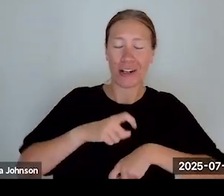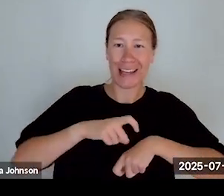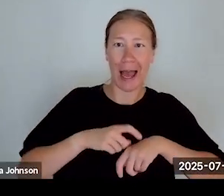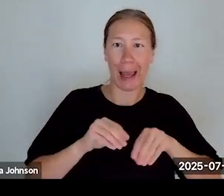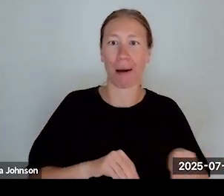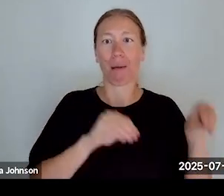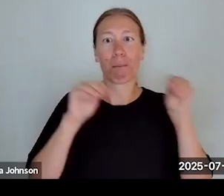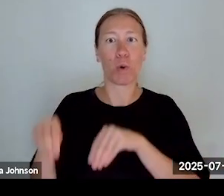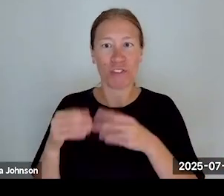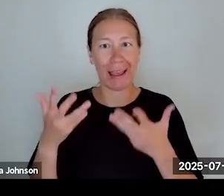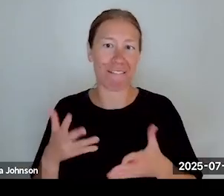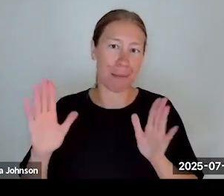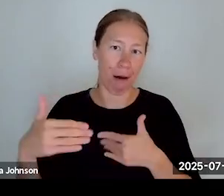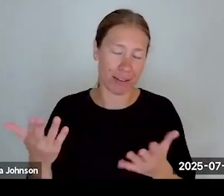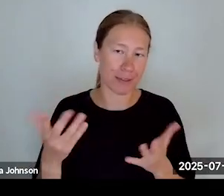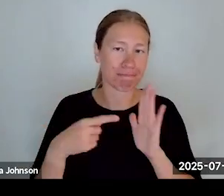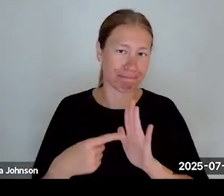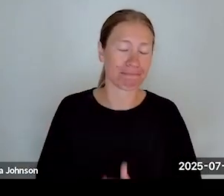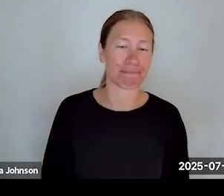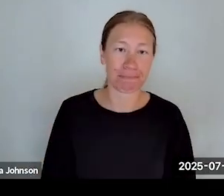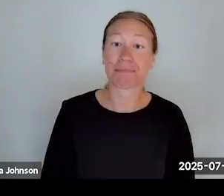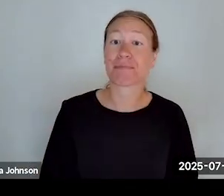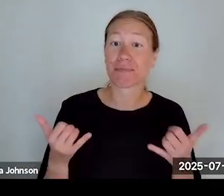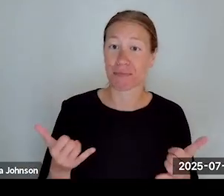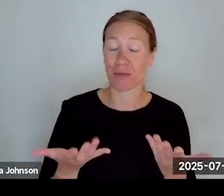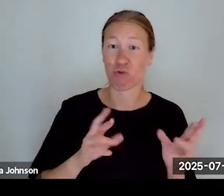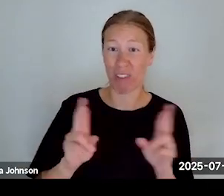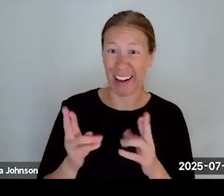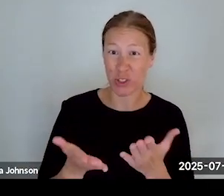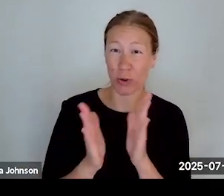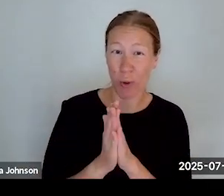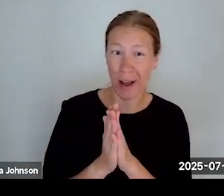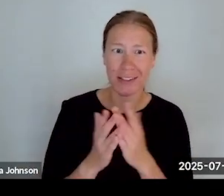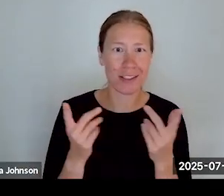When it's time to request an accommodation, employees have options for where to get started.